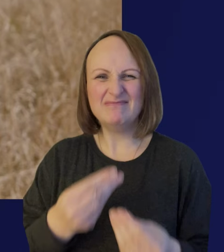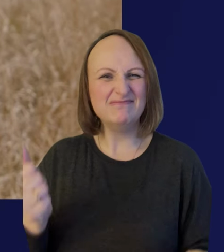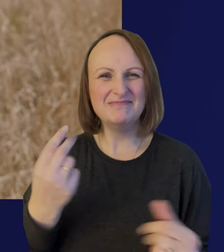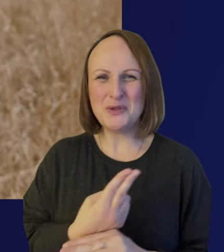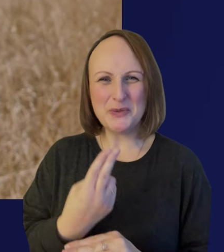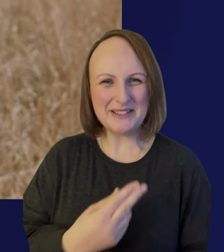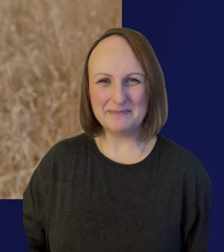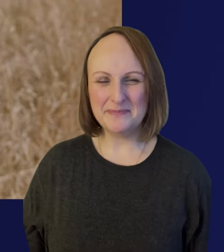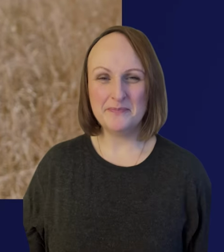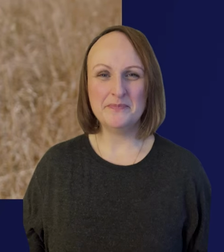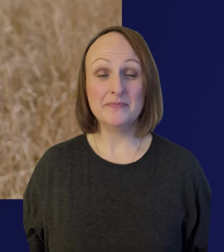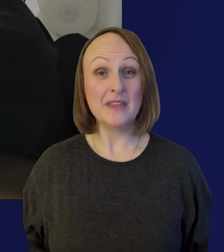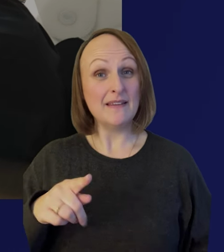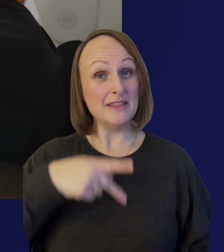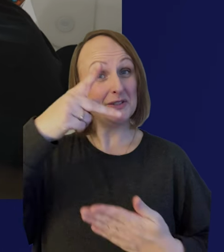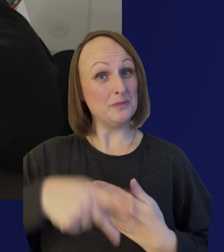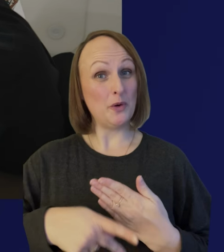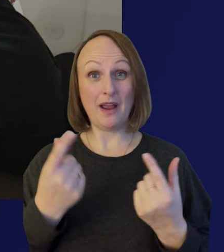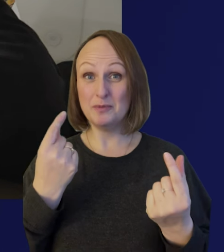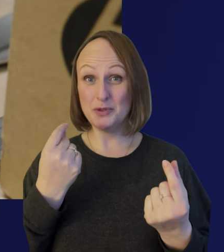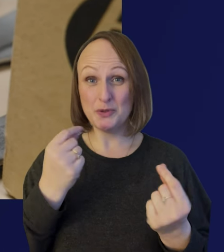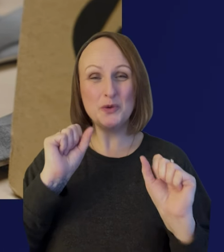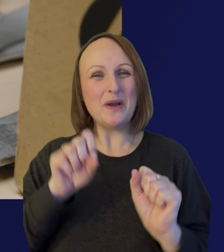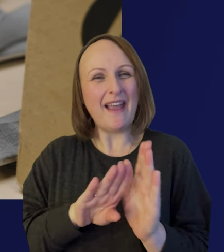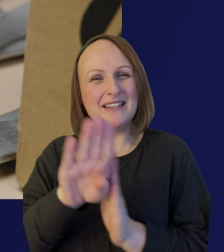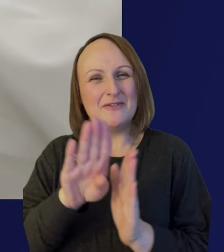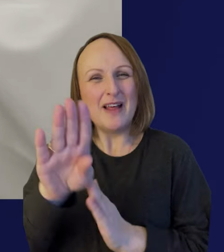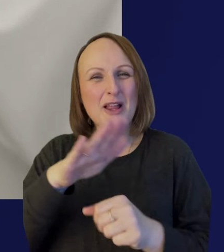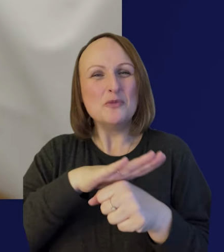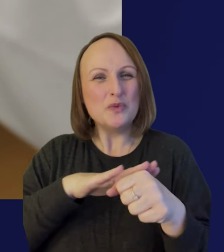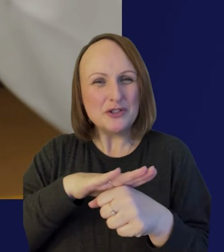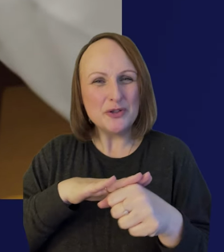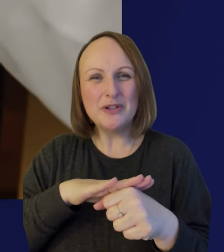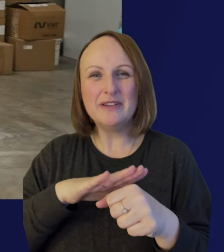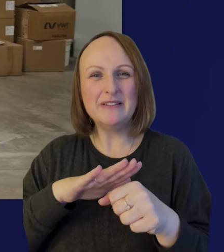(AVERY): With the program we were able to develop that regional scale and interest outside of the